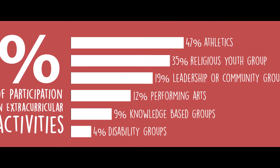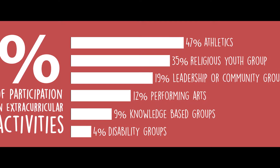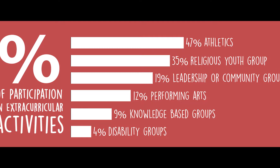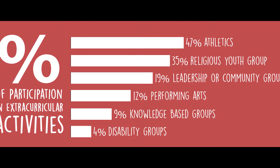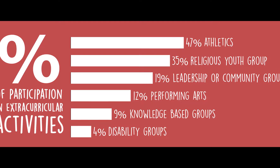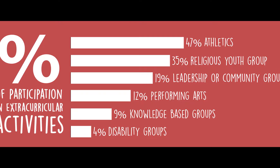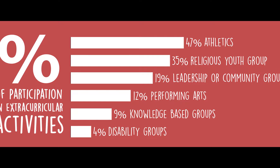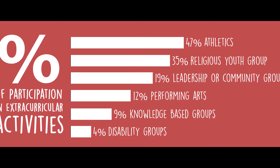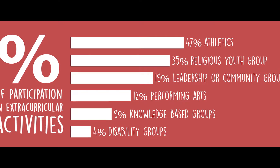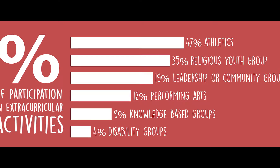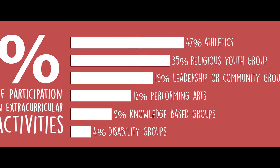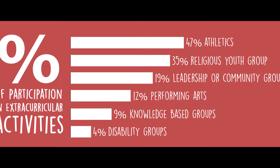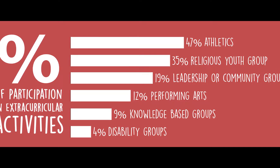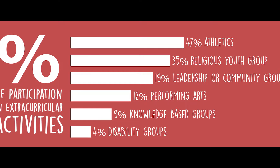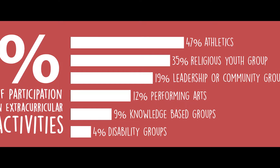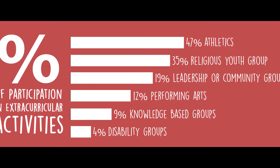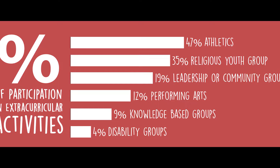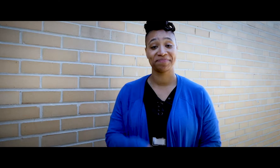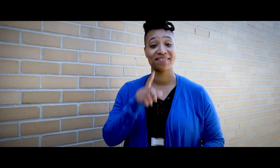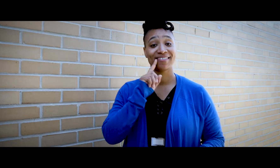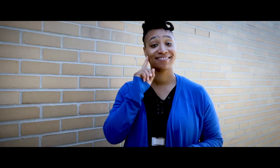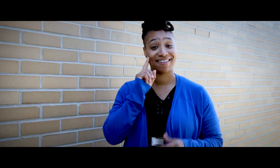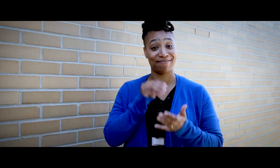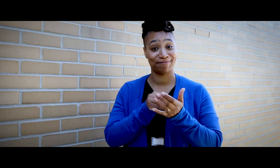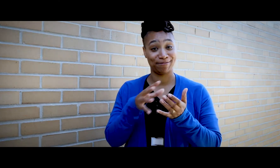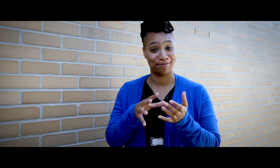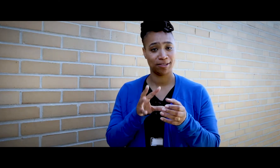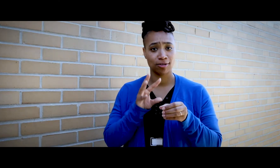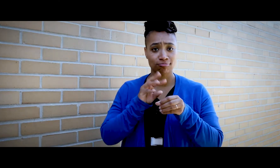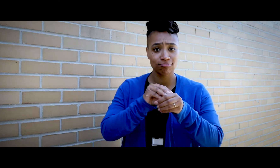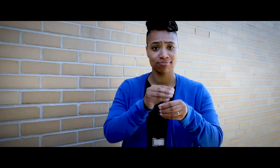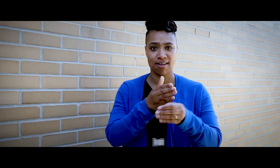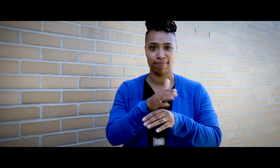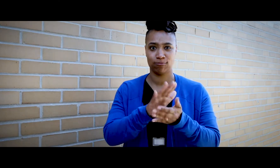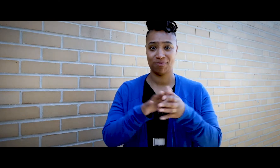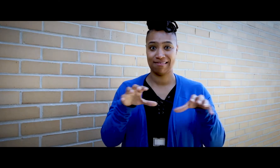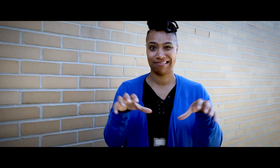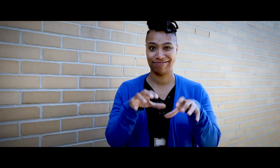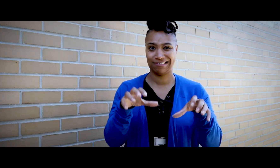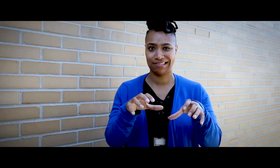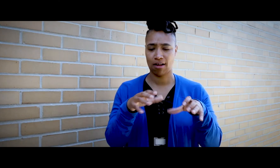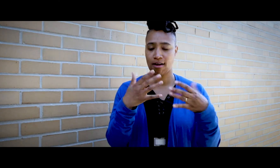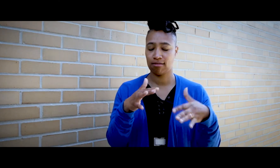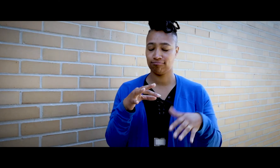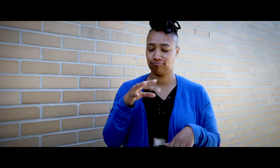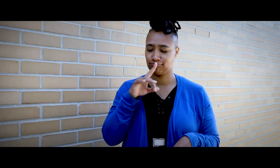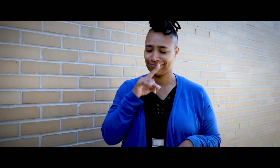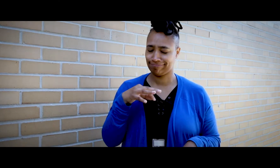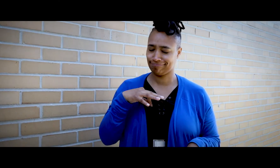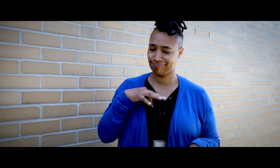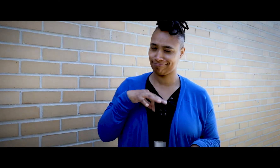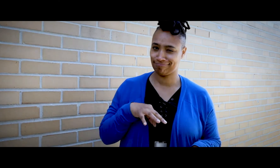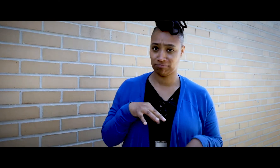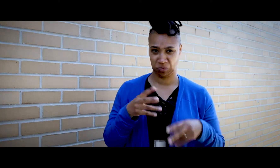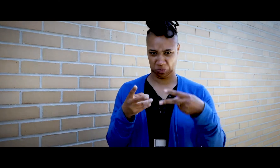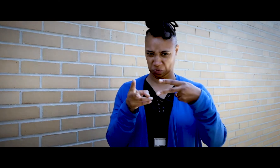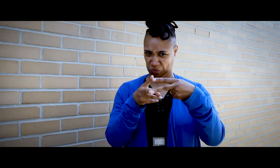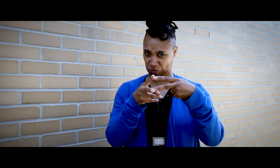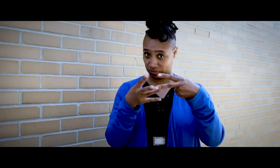performing arts, leadership groups, and more. Deaf students that are involved in extracurricular activities tend to show gains in two areas.